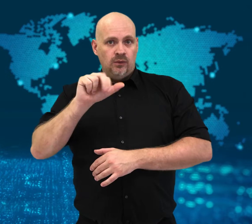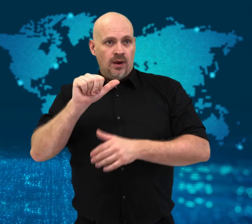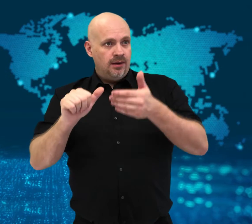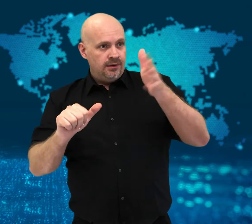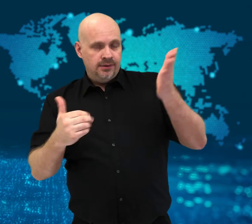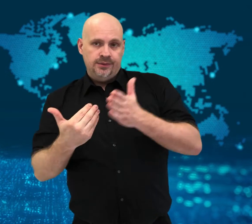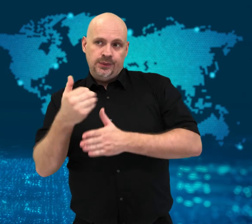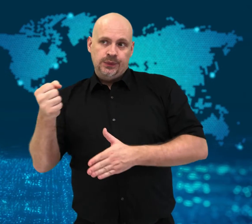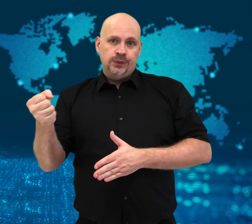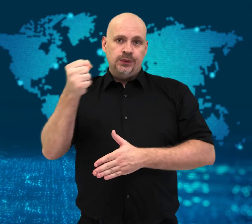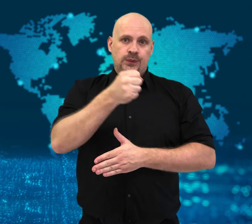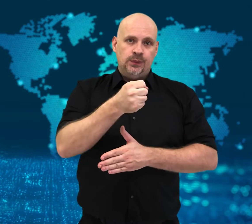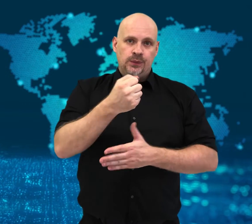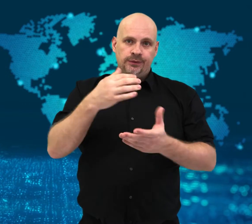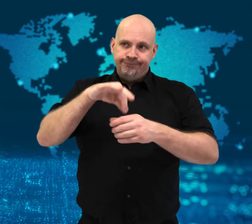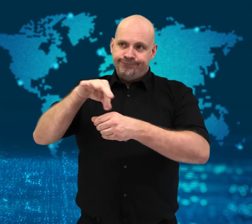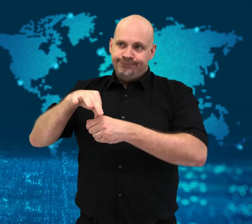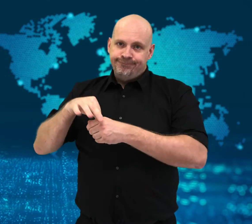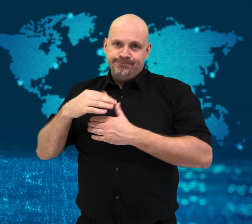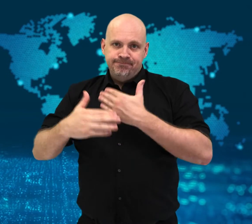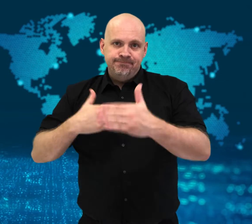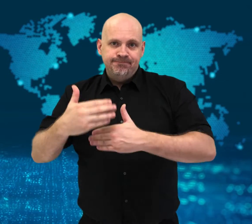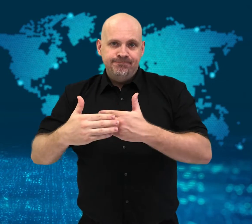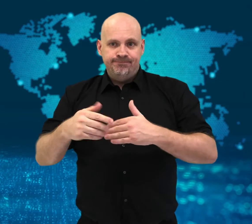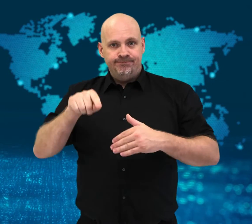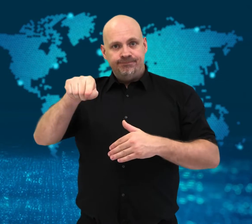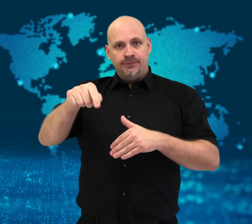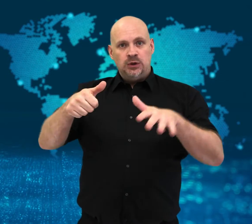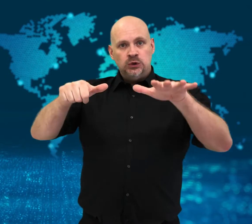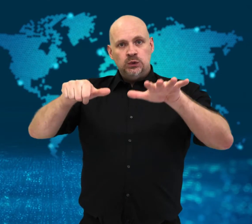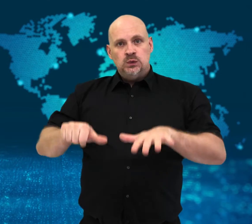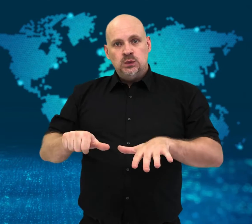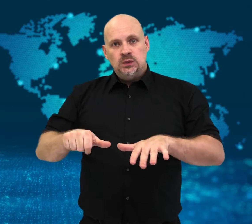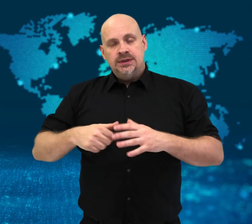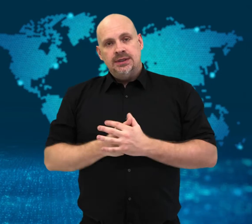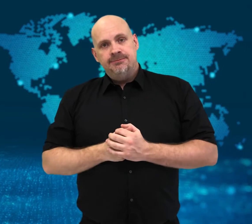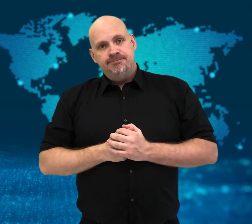years this June to replace Vizcarra.